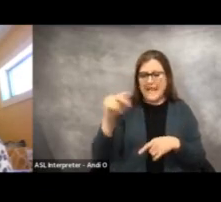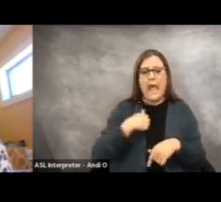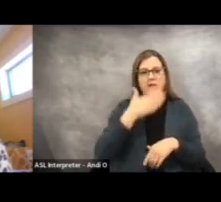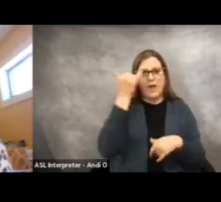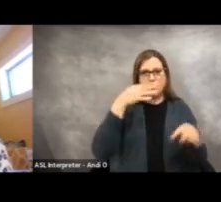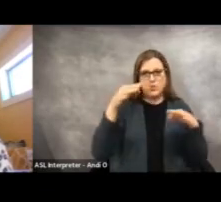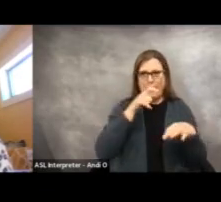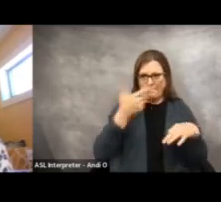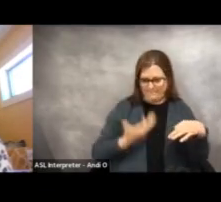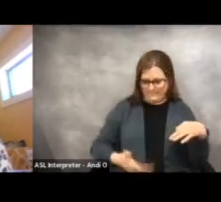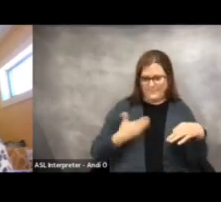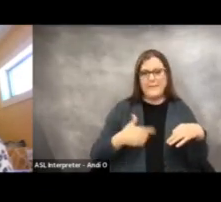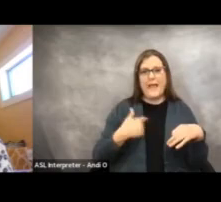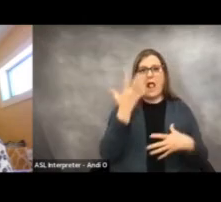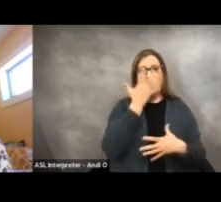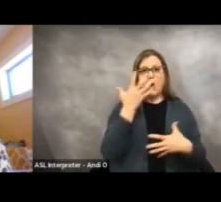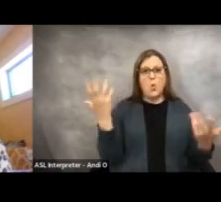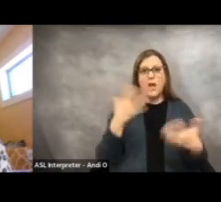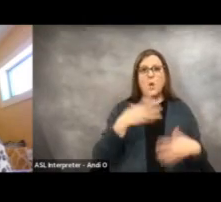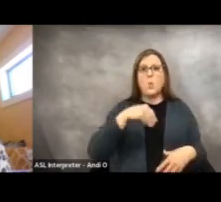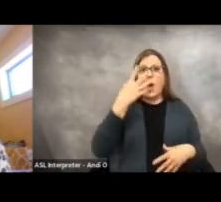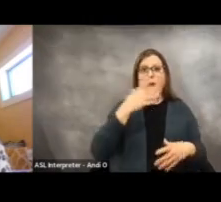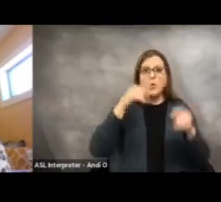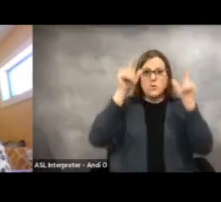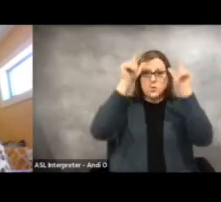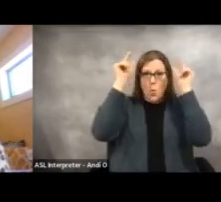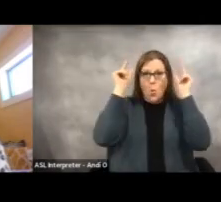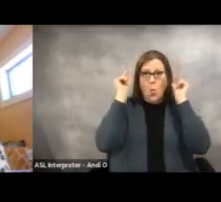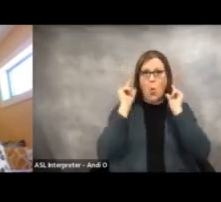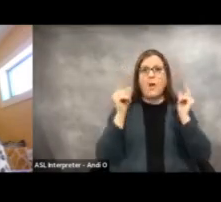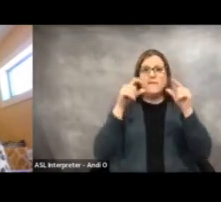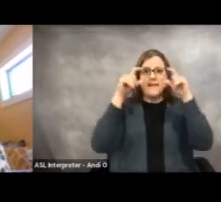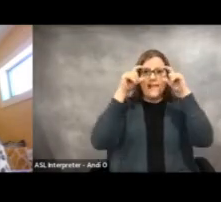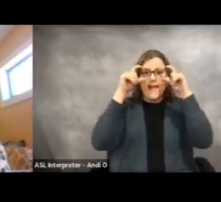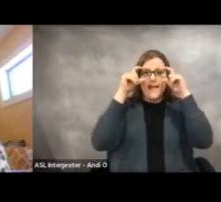am a white woman with short hair, I wear glasses, and I'm in